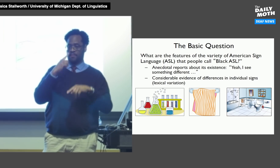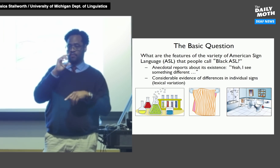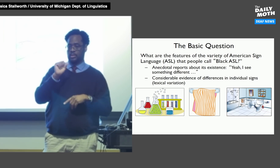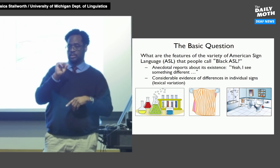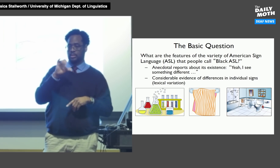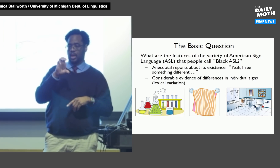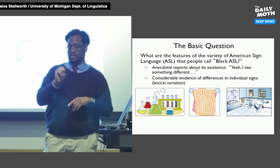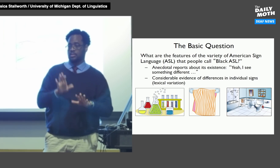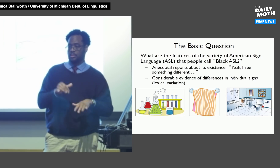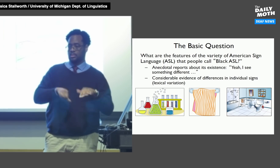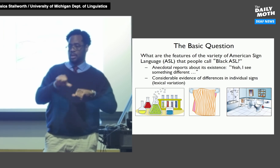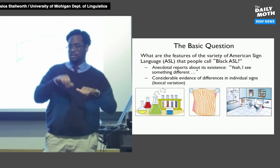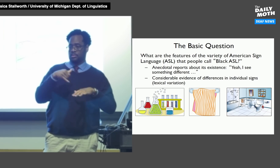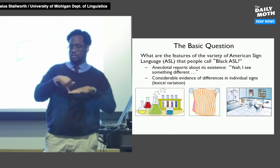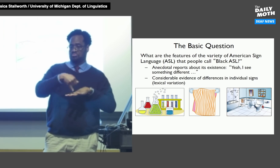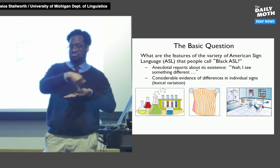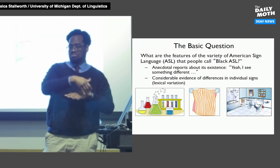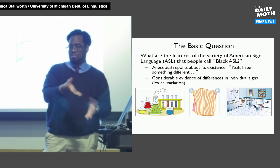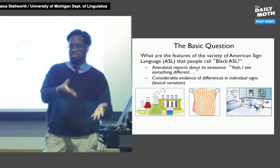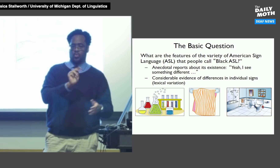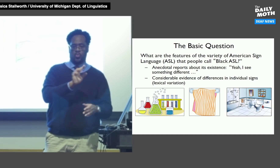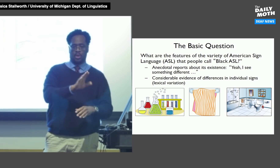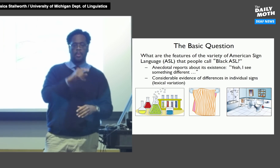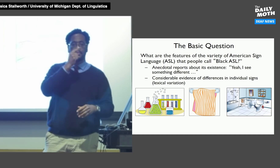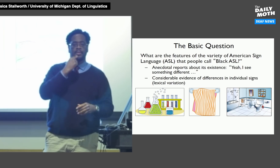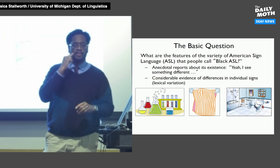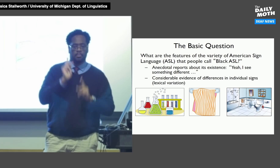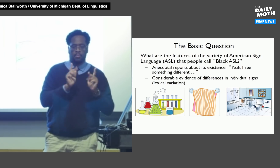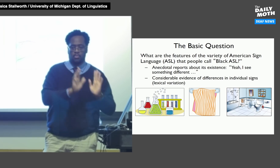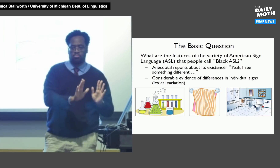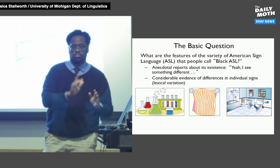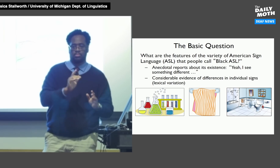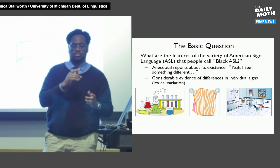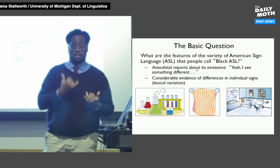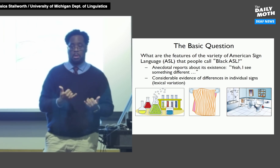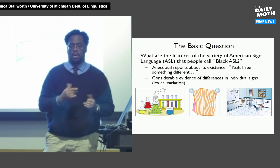That's their sign for science. That's among North Carolina Black Deaf individuals.